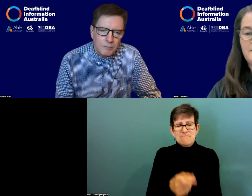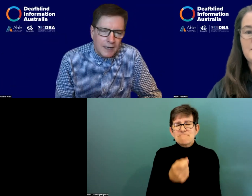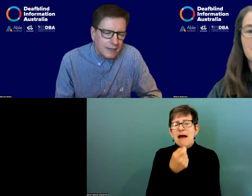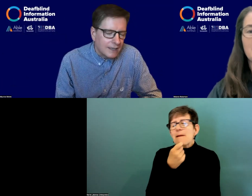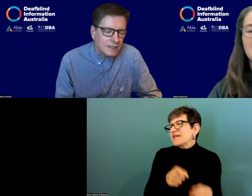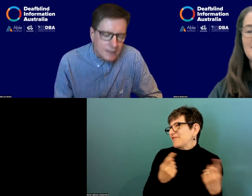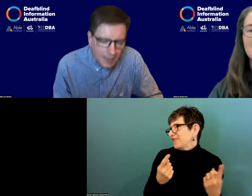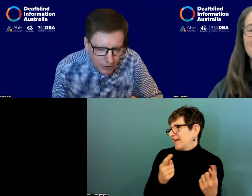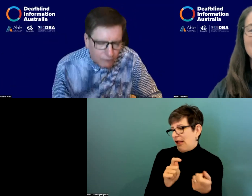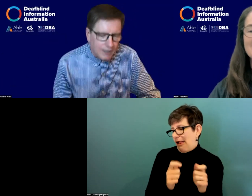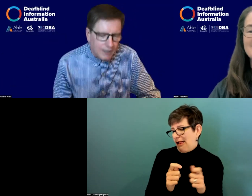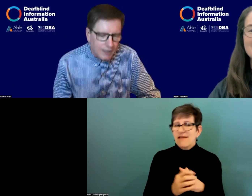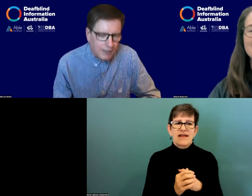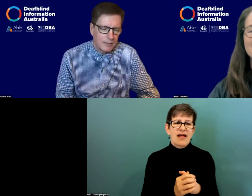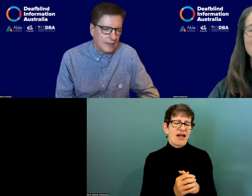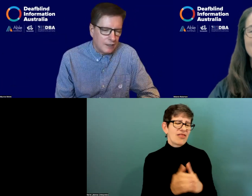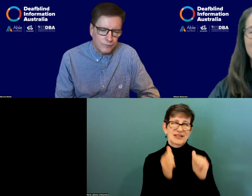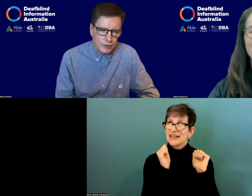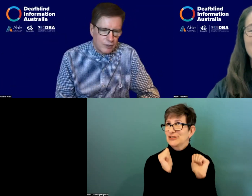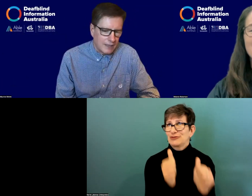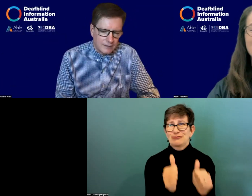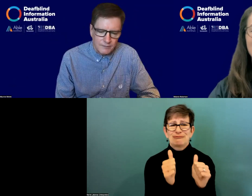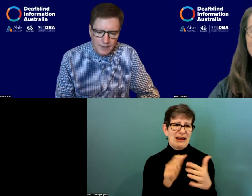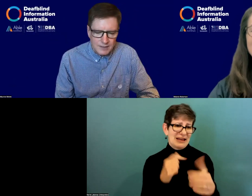Melanie, that's such a great example. Thank you for sharing that.